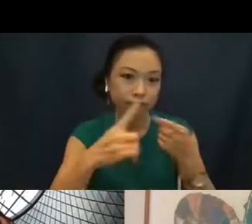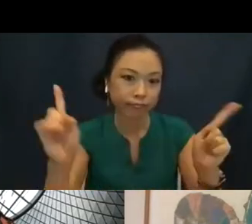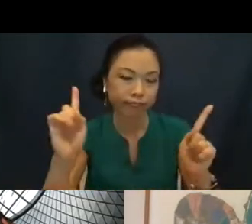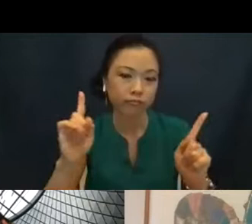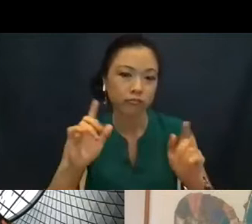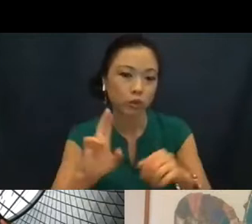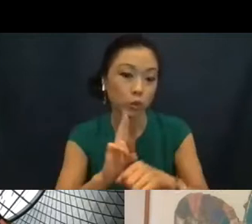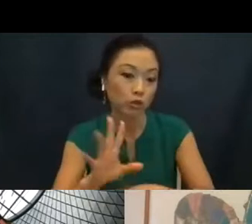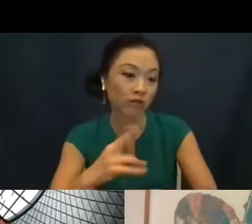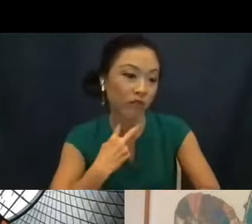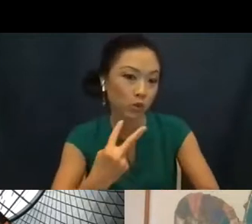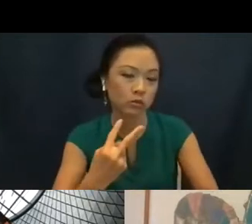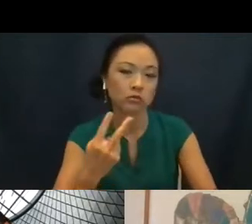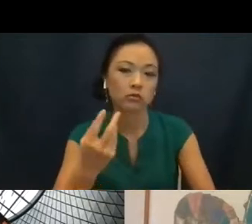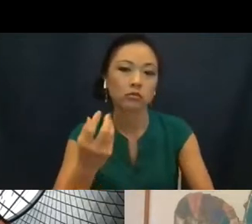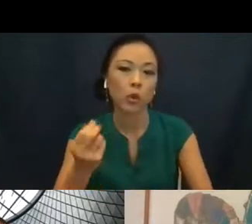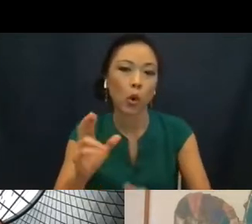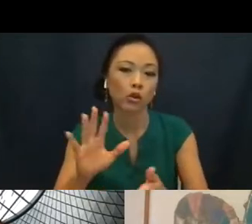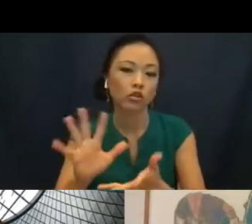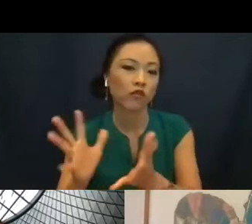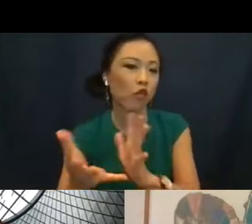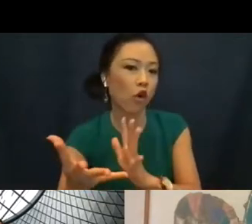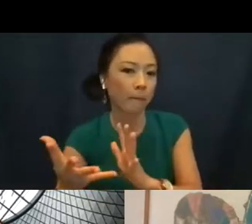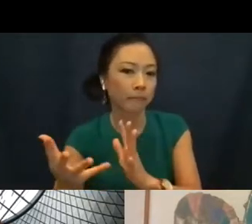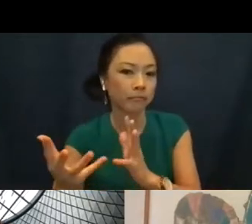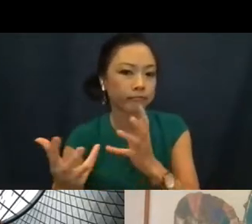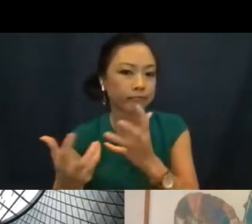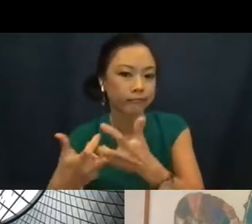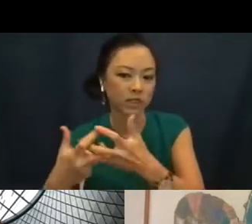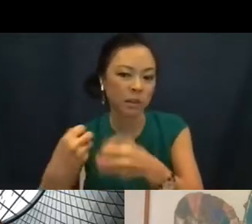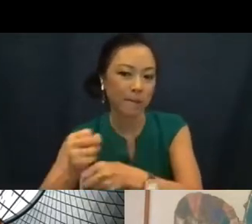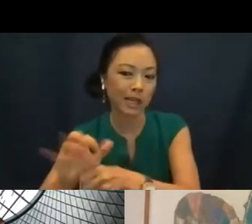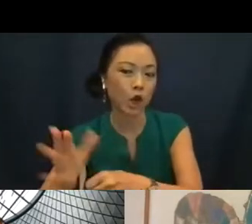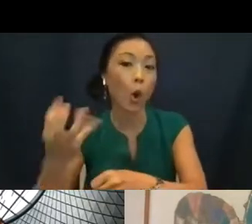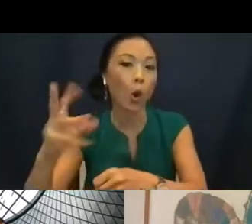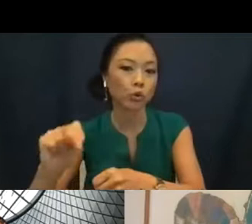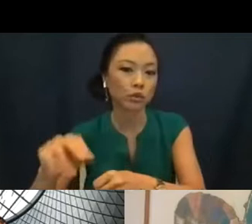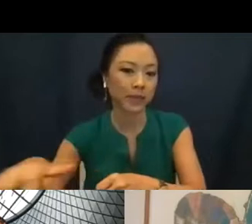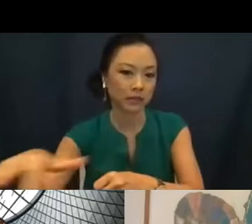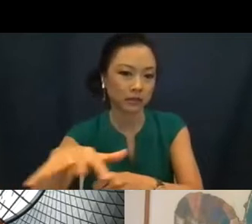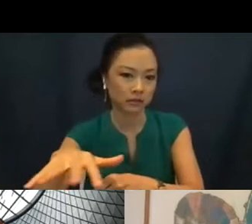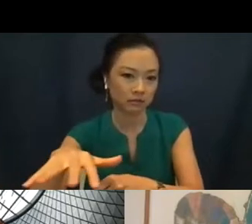Thank you, Andre. Think is a vital reminder of the situatedness